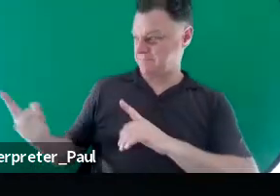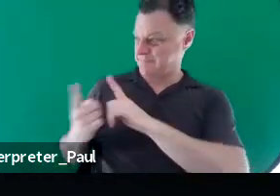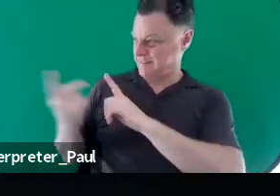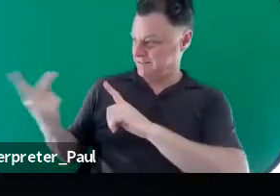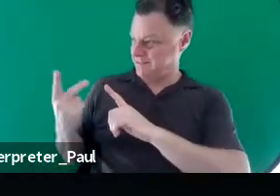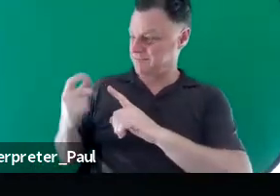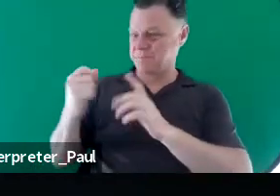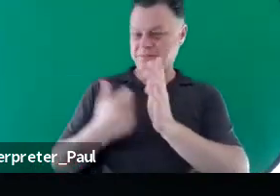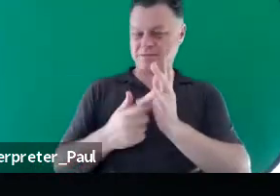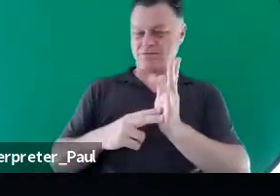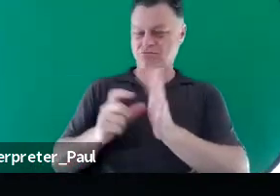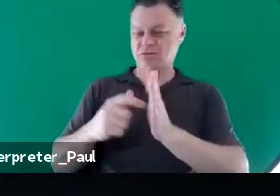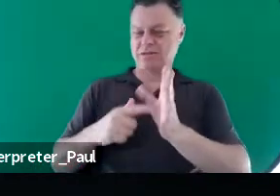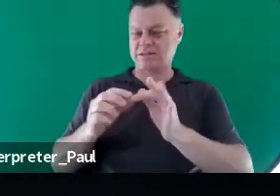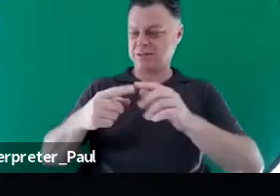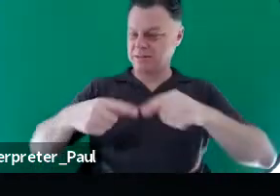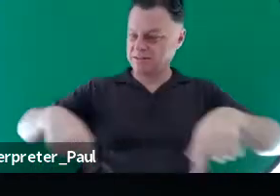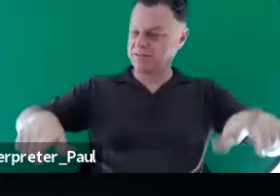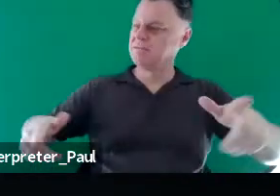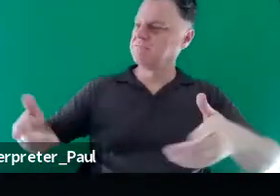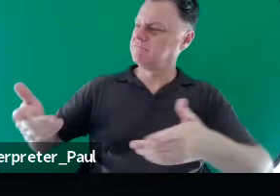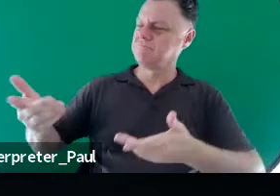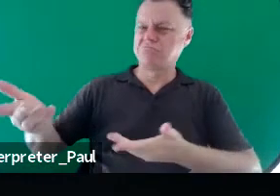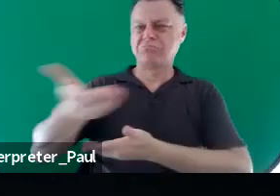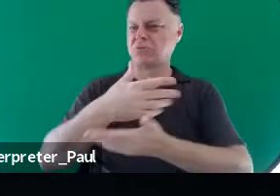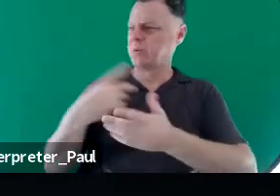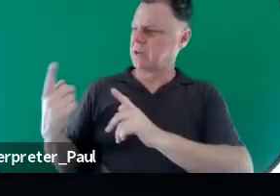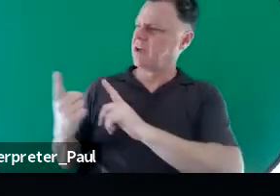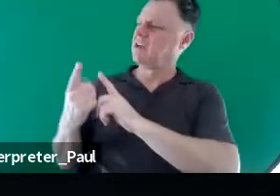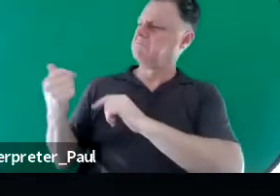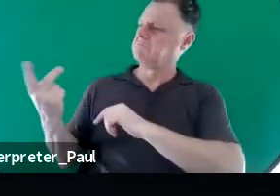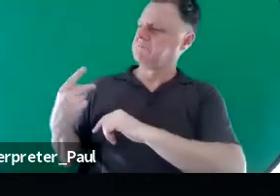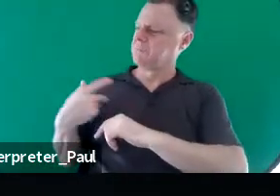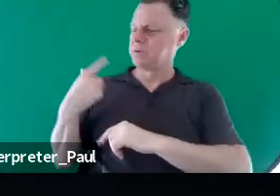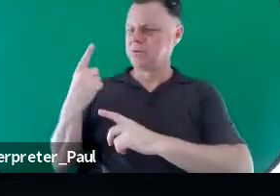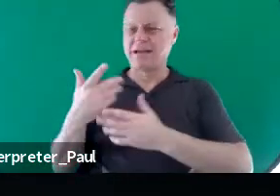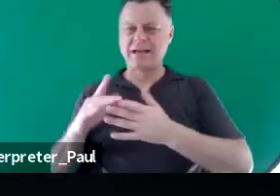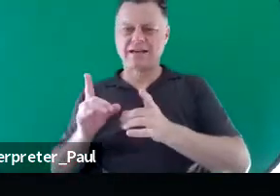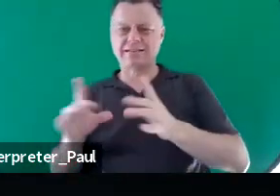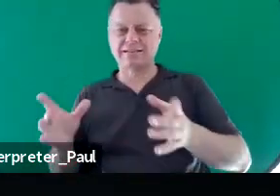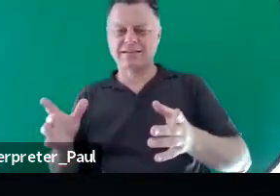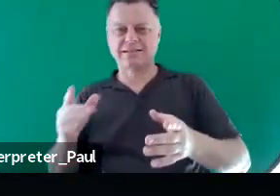around this conversation about how do we actually start looking at changing attitudes around